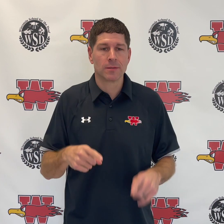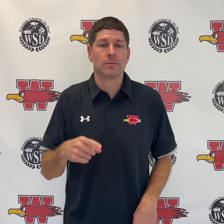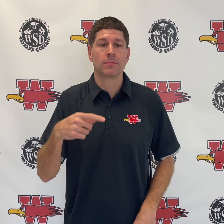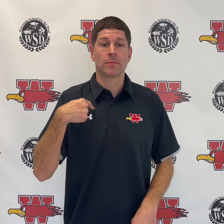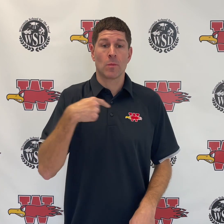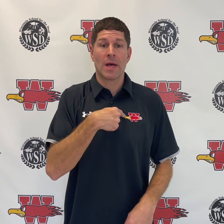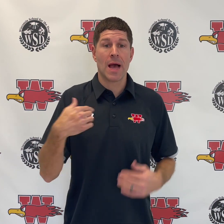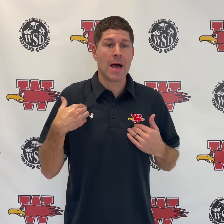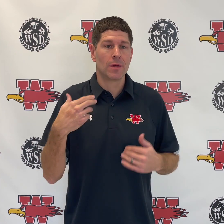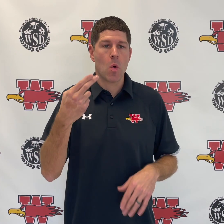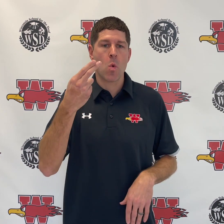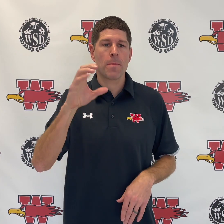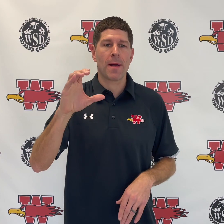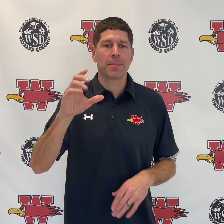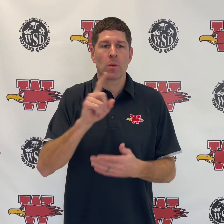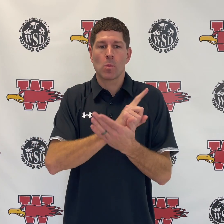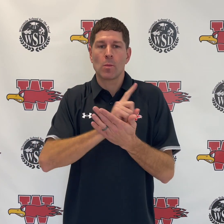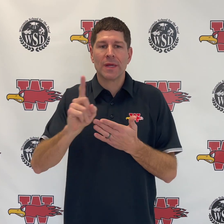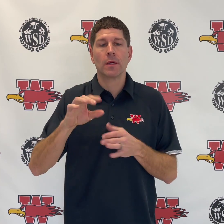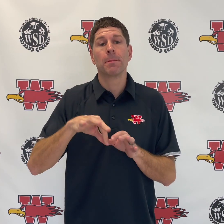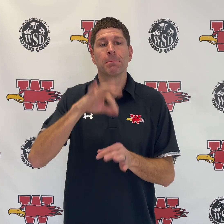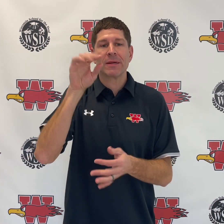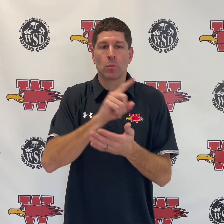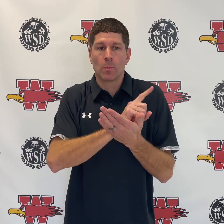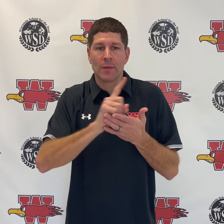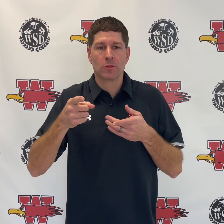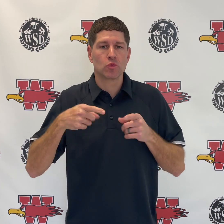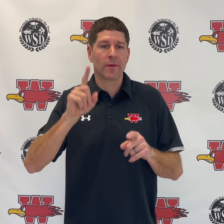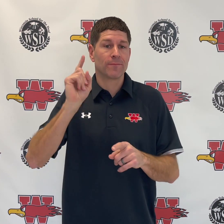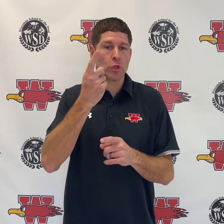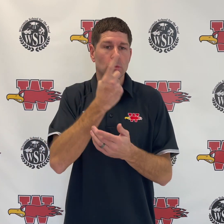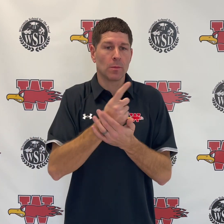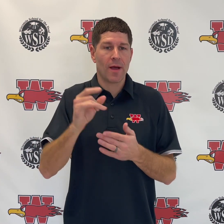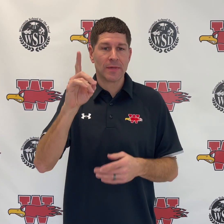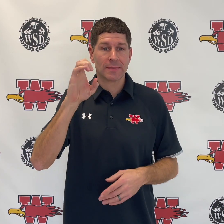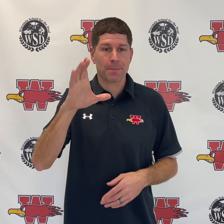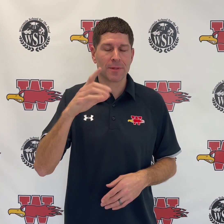I would like to announce that we had homecoming spirit week during the first week of December.